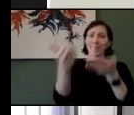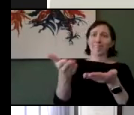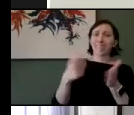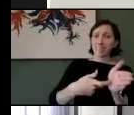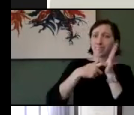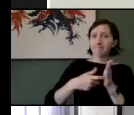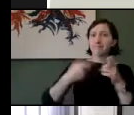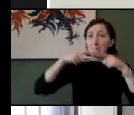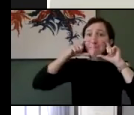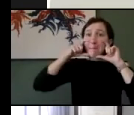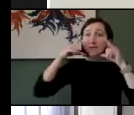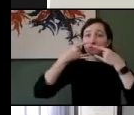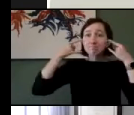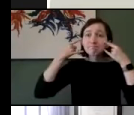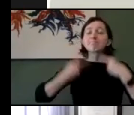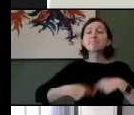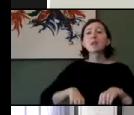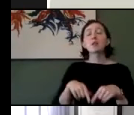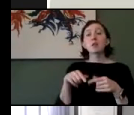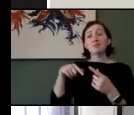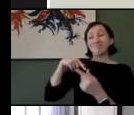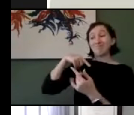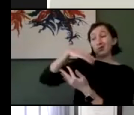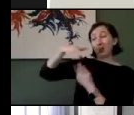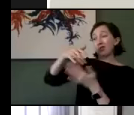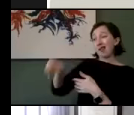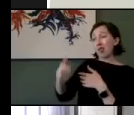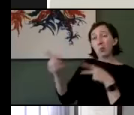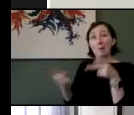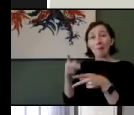and around folks who don't live in the same household.